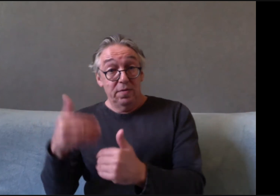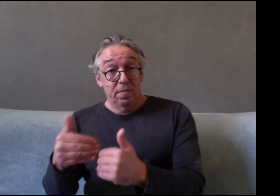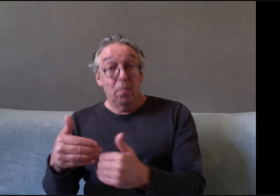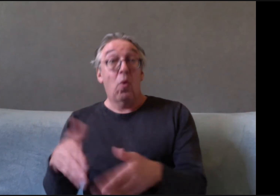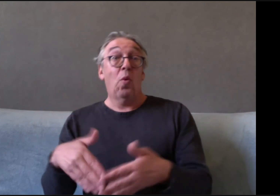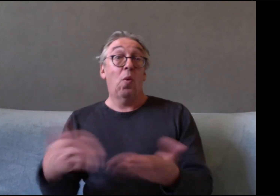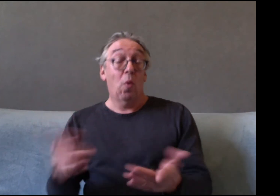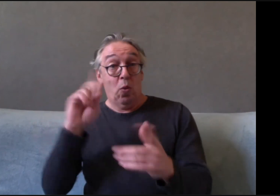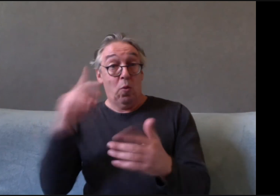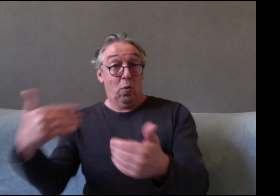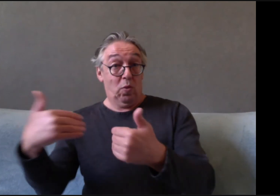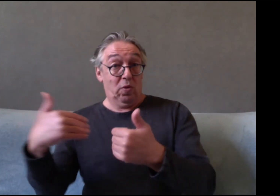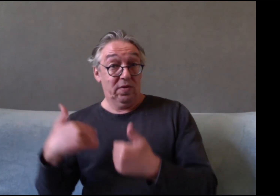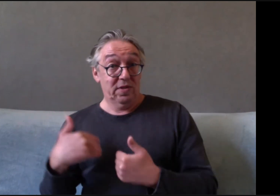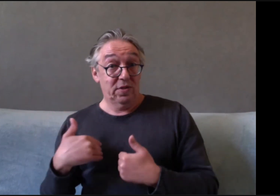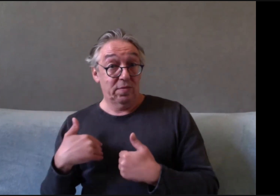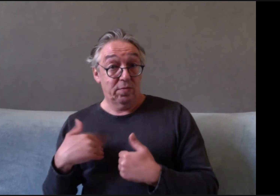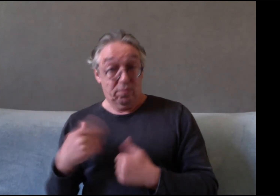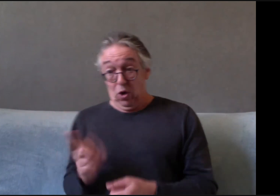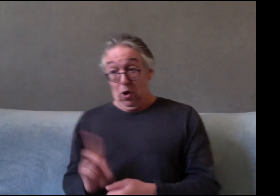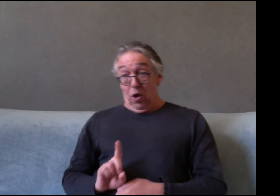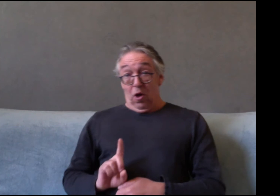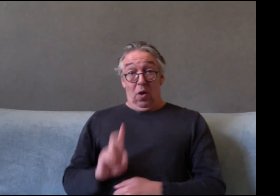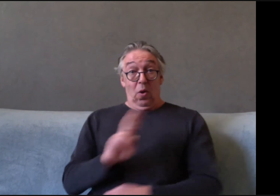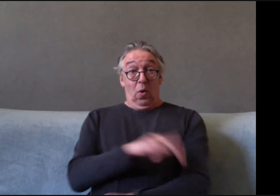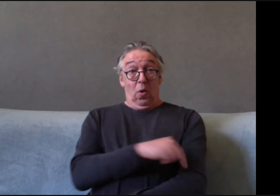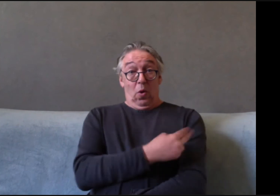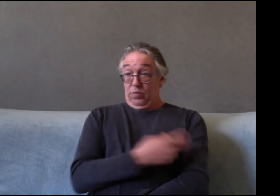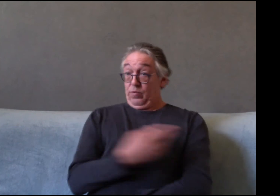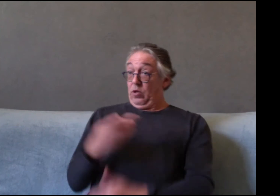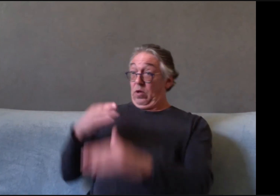And I hear it also from myself, from the Deaf community.